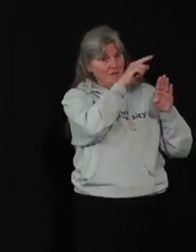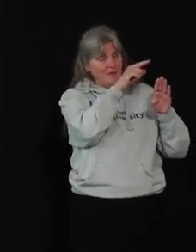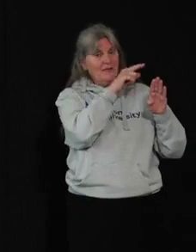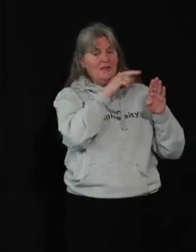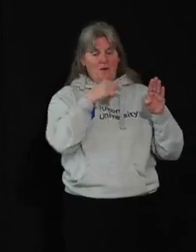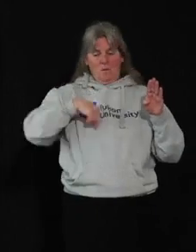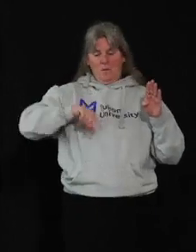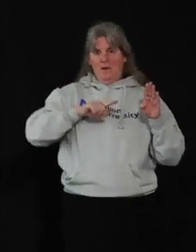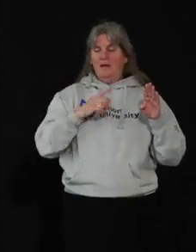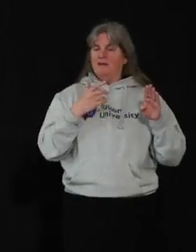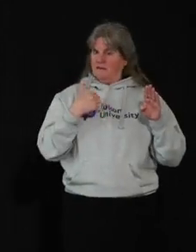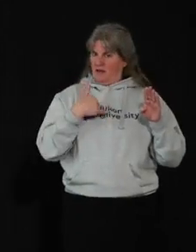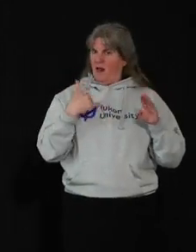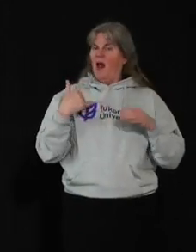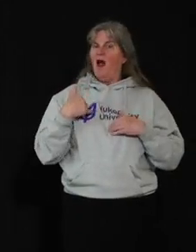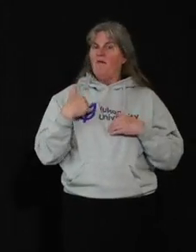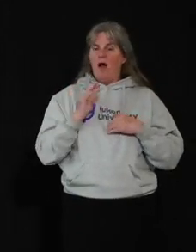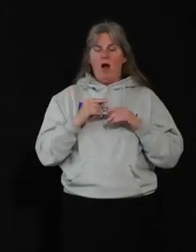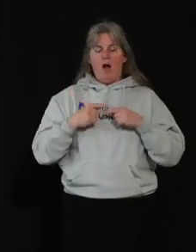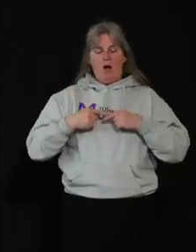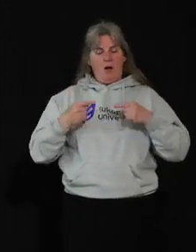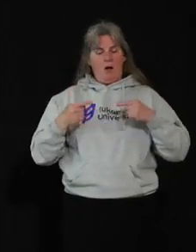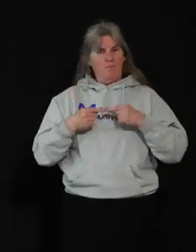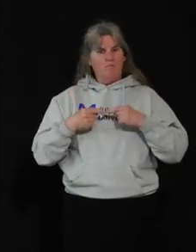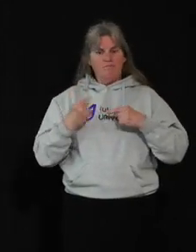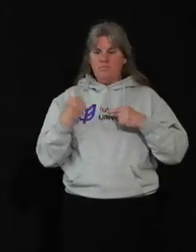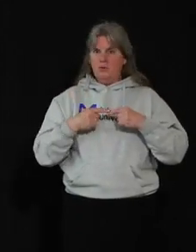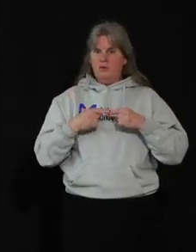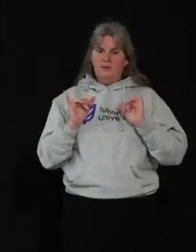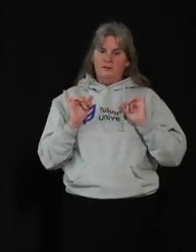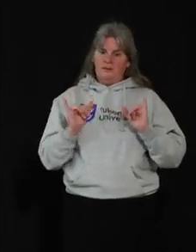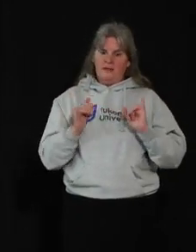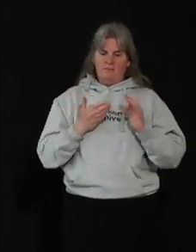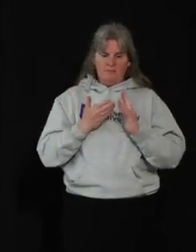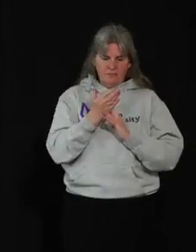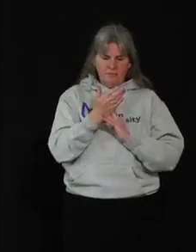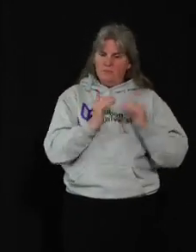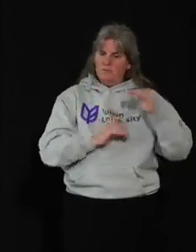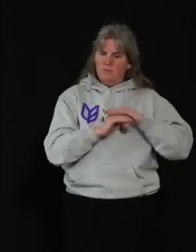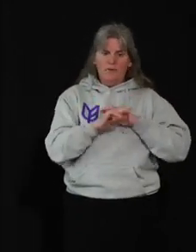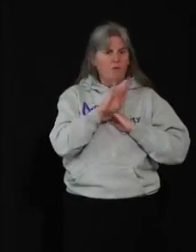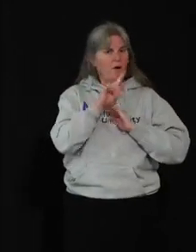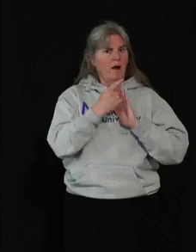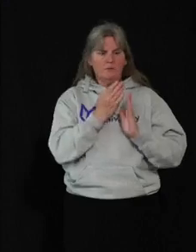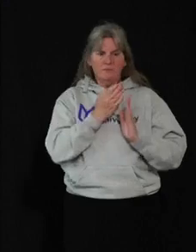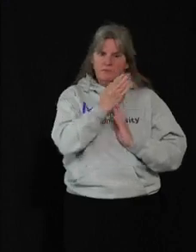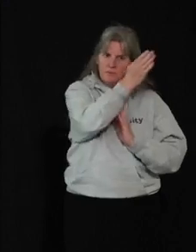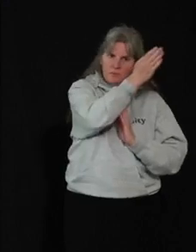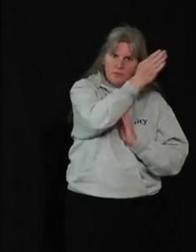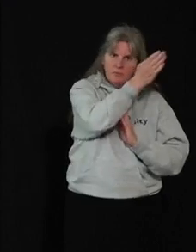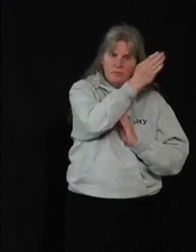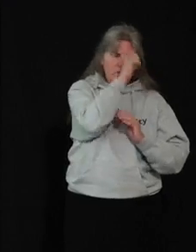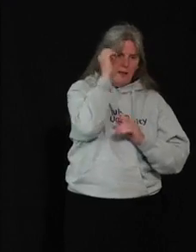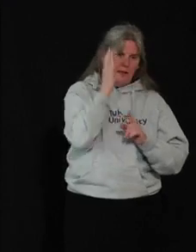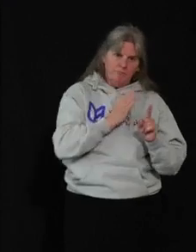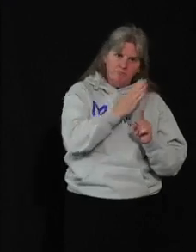recovery plan, we still have the provisions at our border for safe passage of Yukoners within 24 hours of getting into their